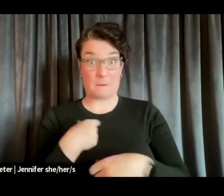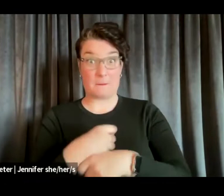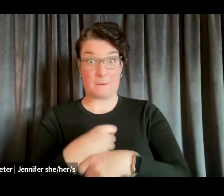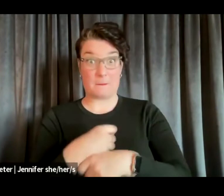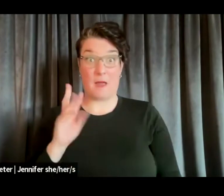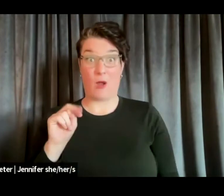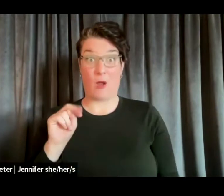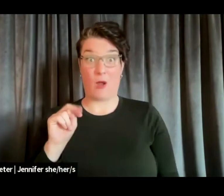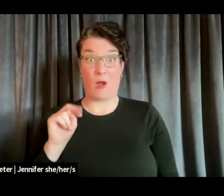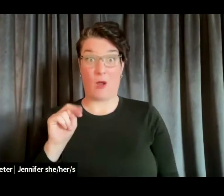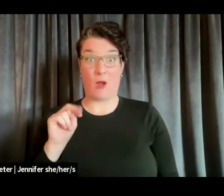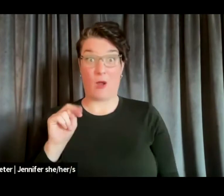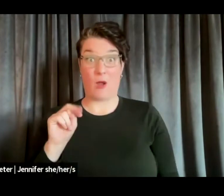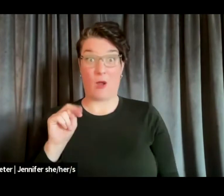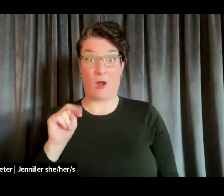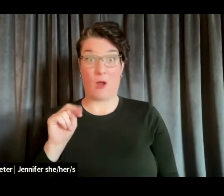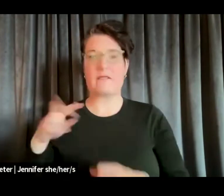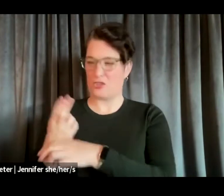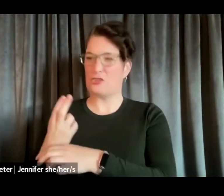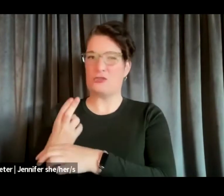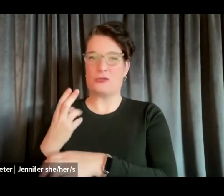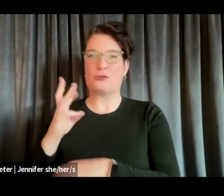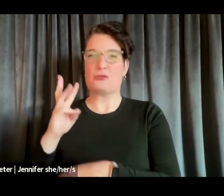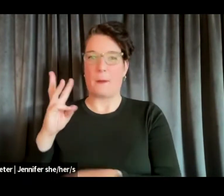on my own land that need the most water. So we've done like.